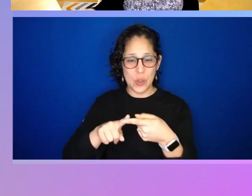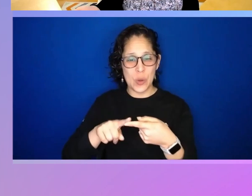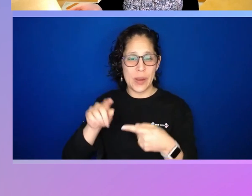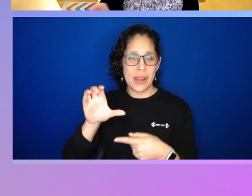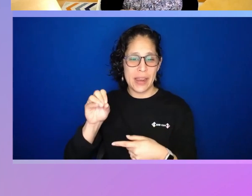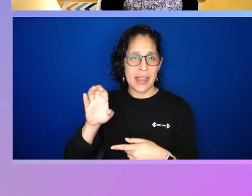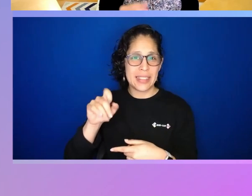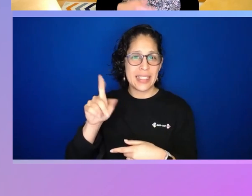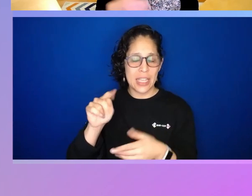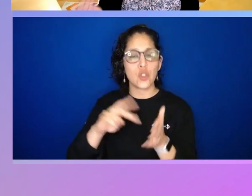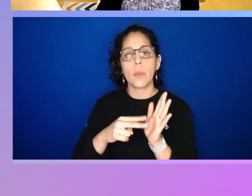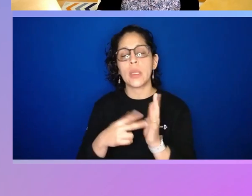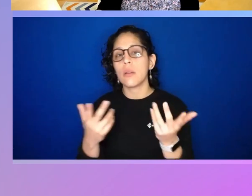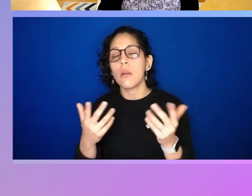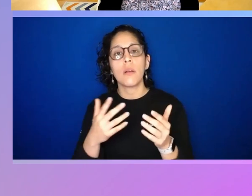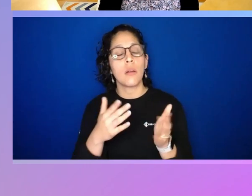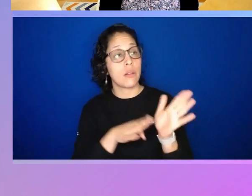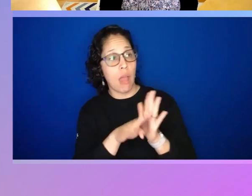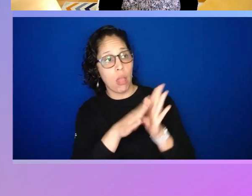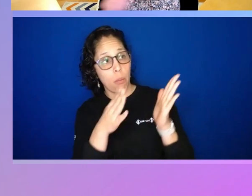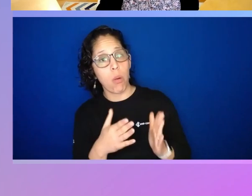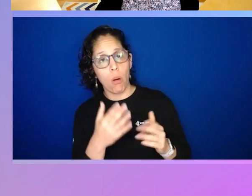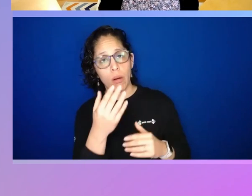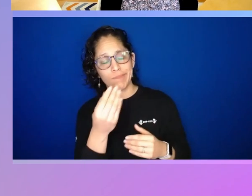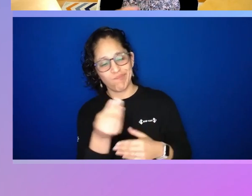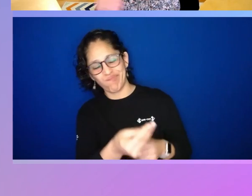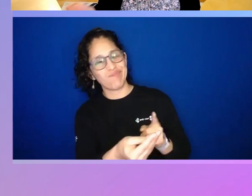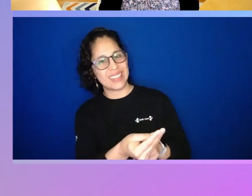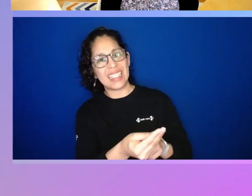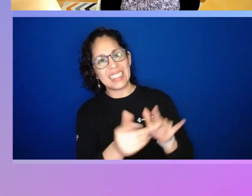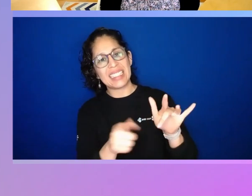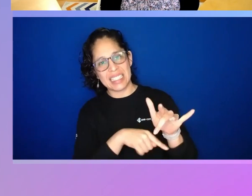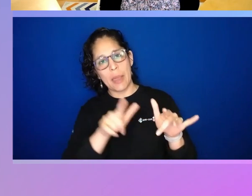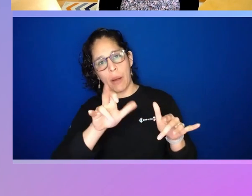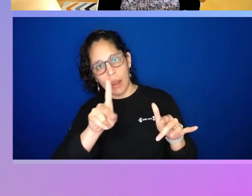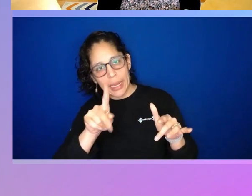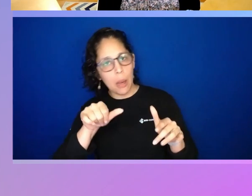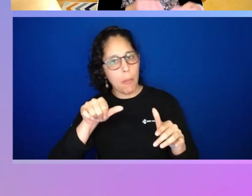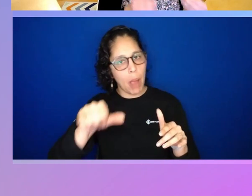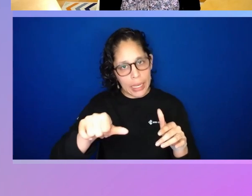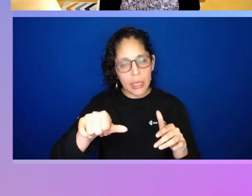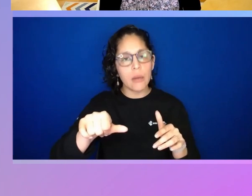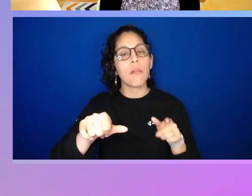one info because we want and relationships to make sure that that relationship and information is presented to